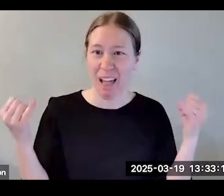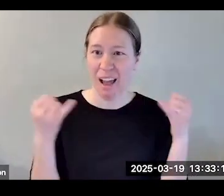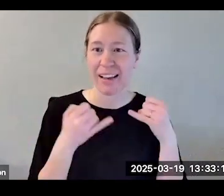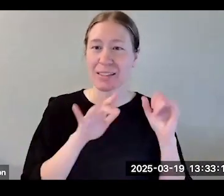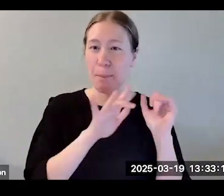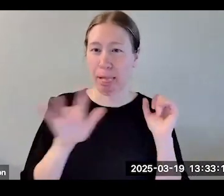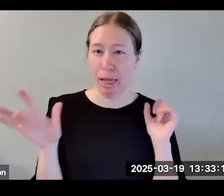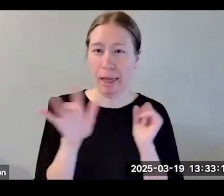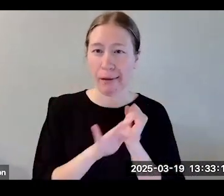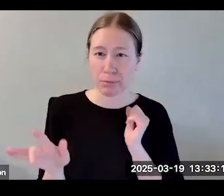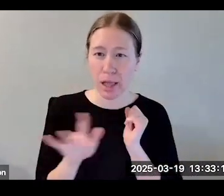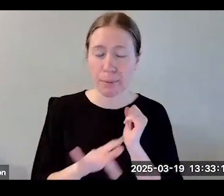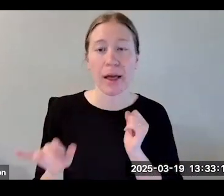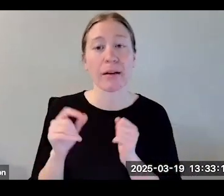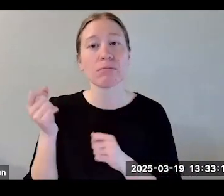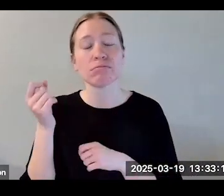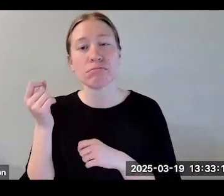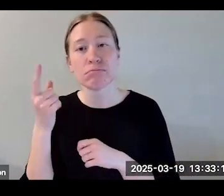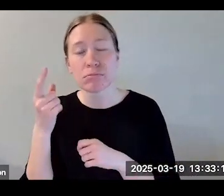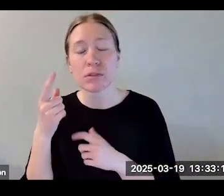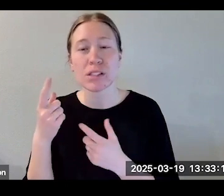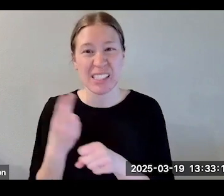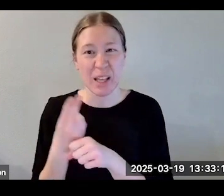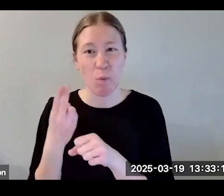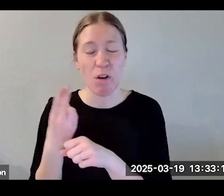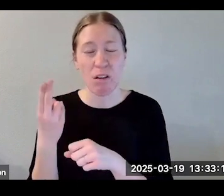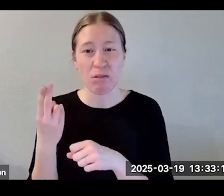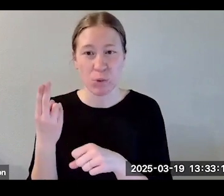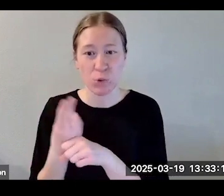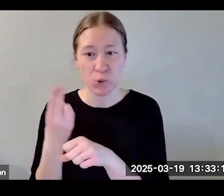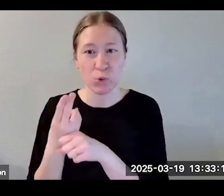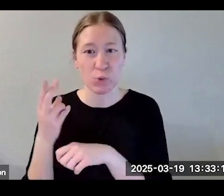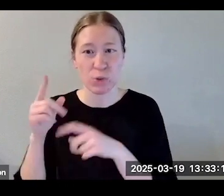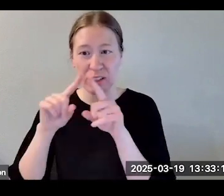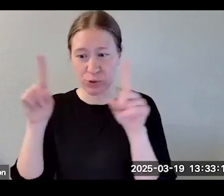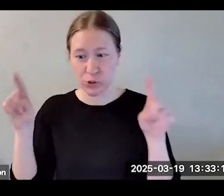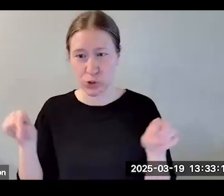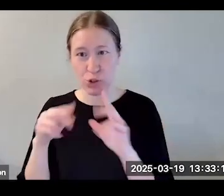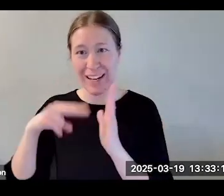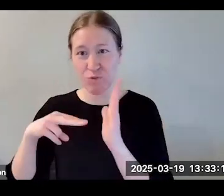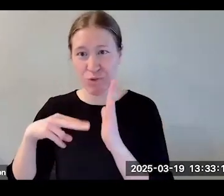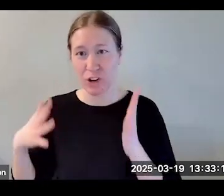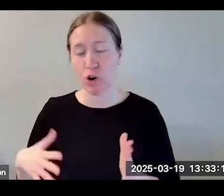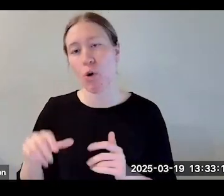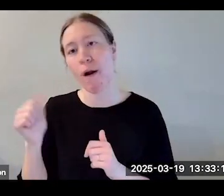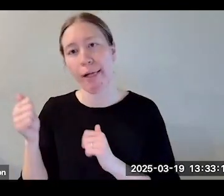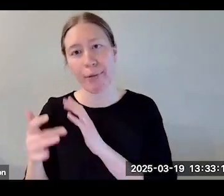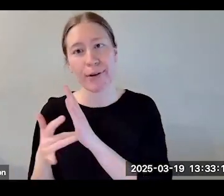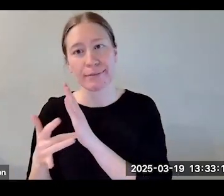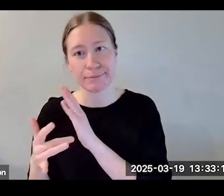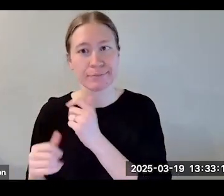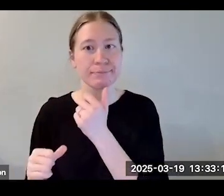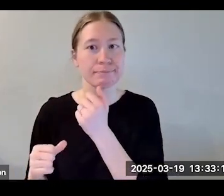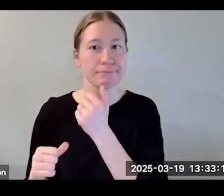If someone's following along in your document via a screen reader or some other form of assistive technology, what's going to happen